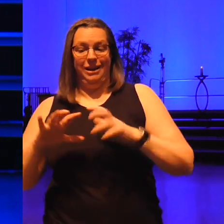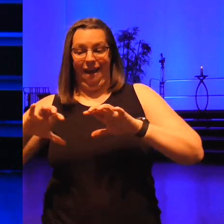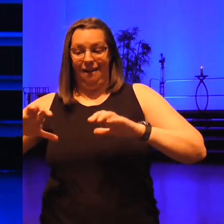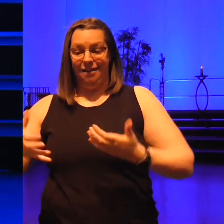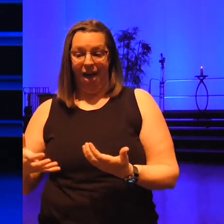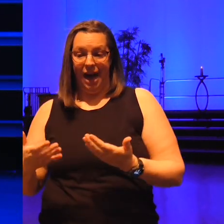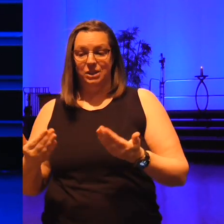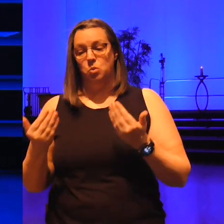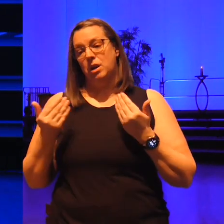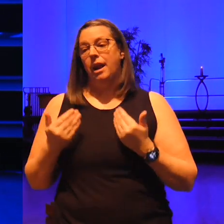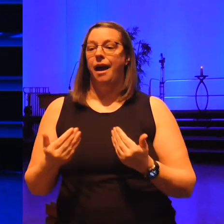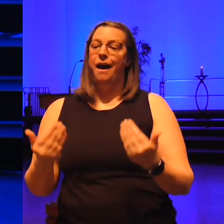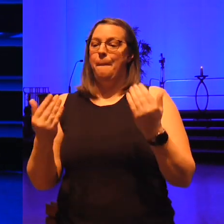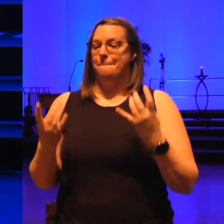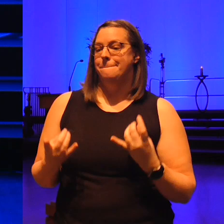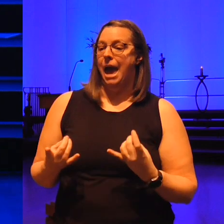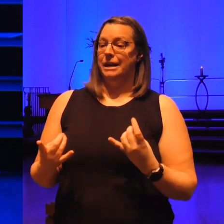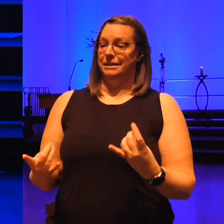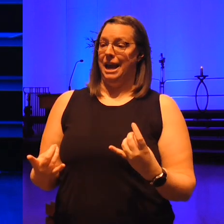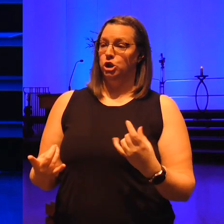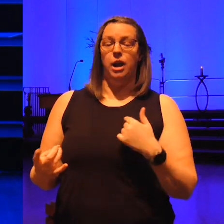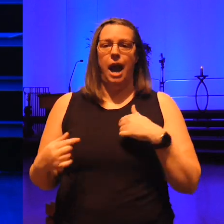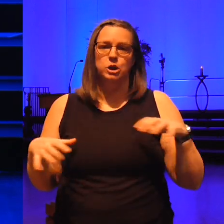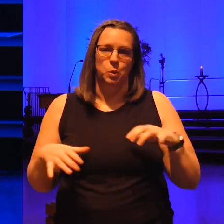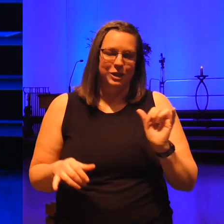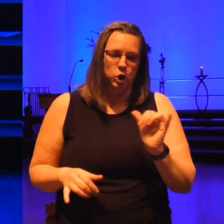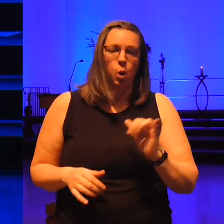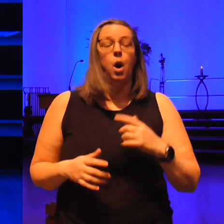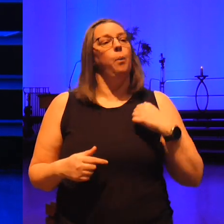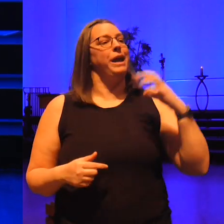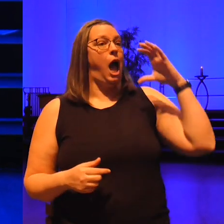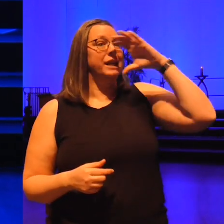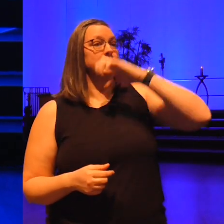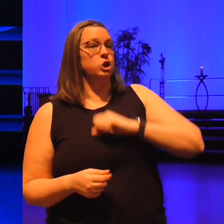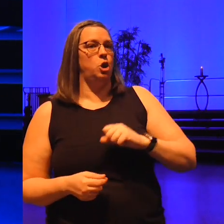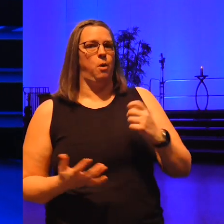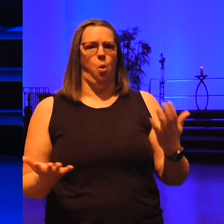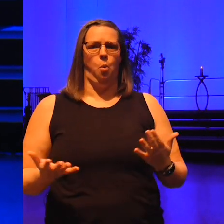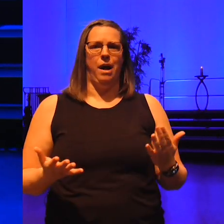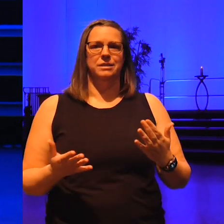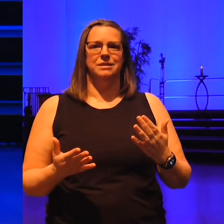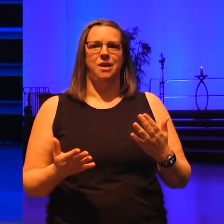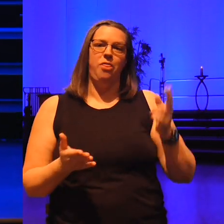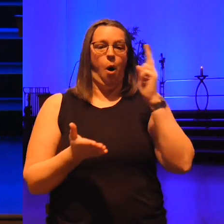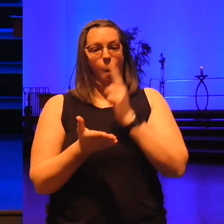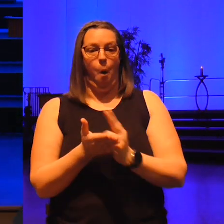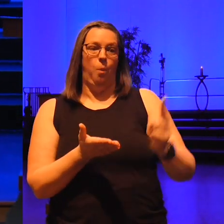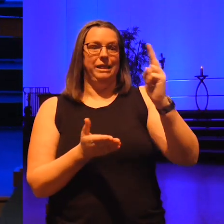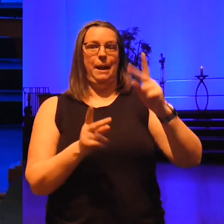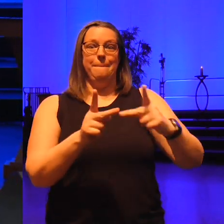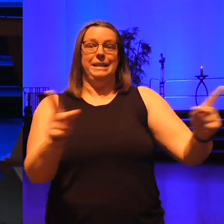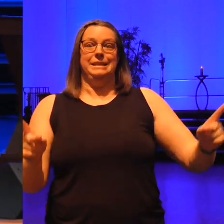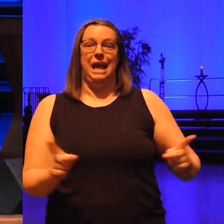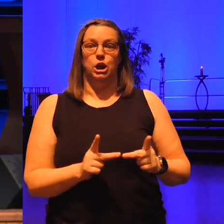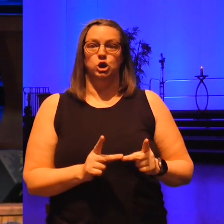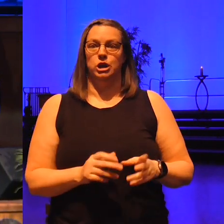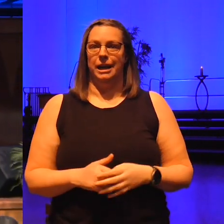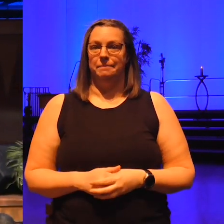meditation and I do this too we all assume what we think should be the holy position mudras out spine